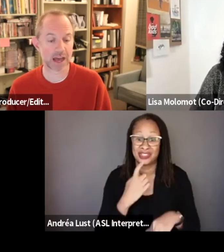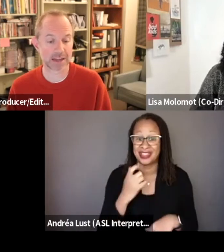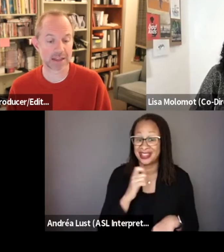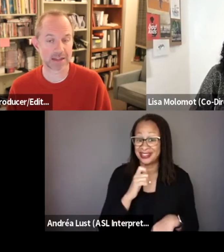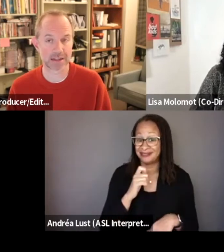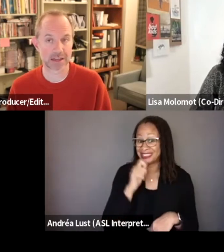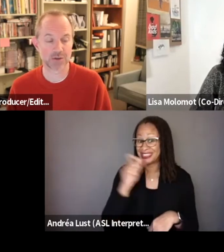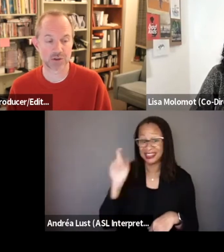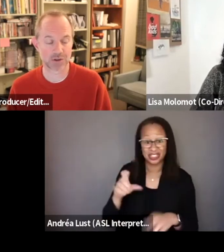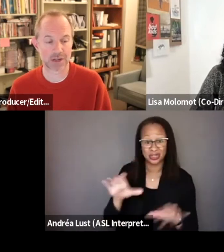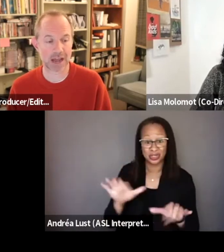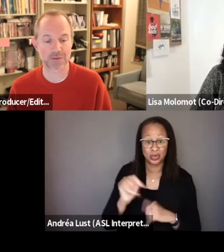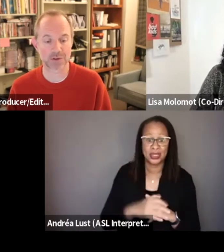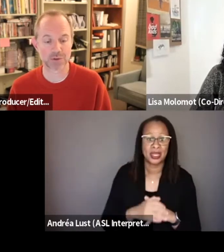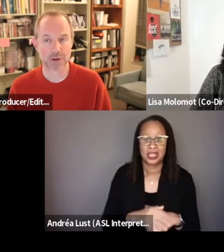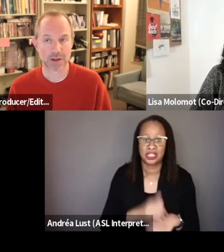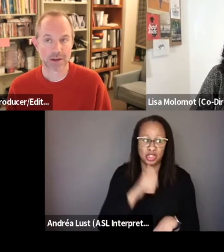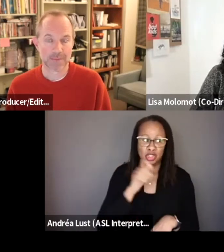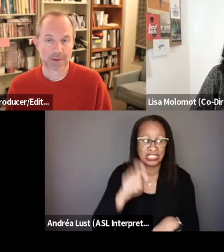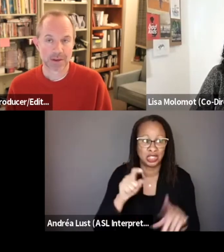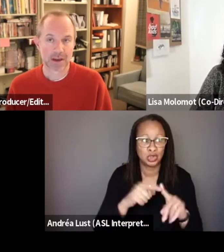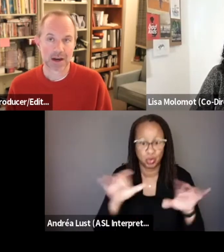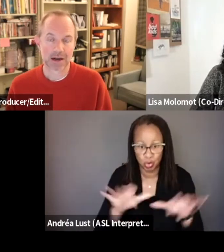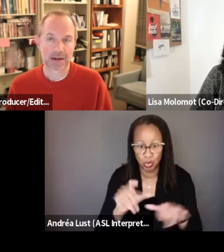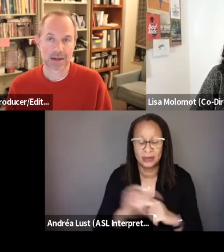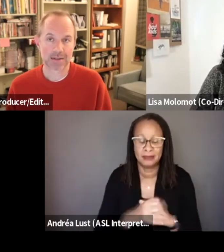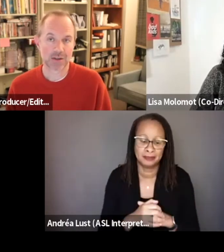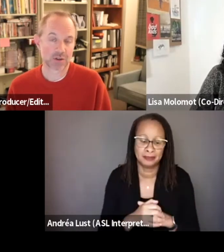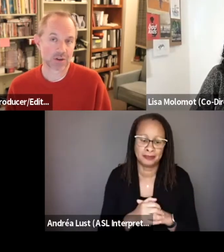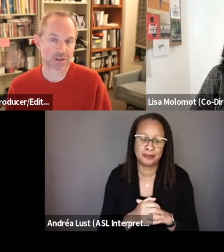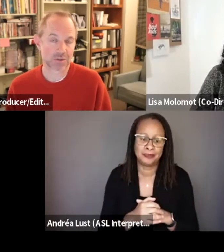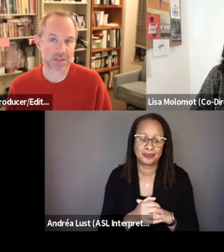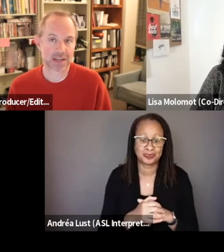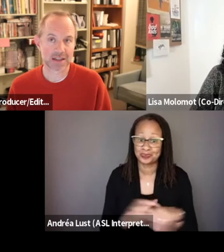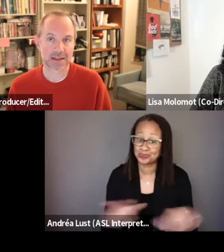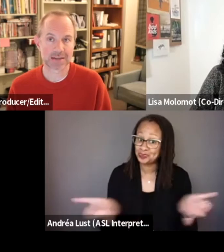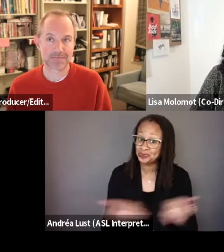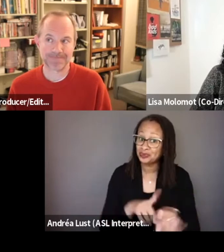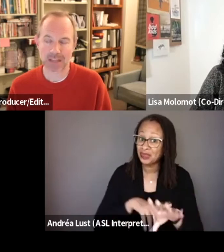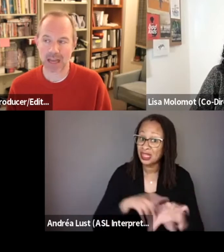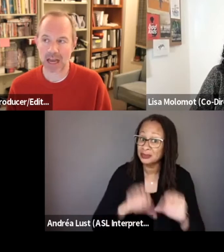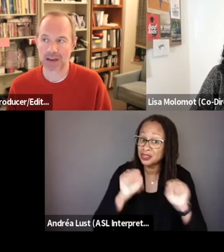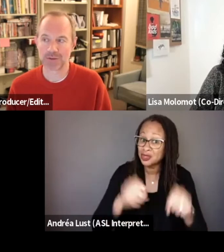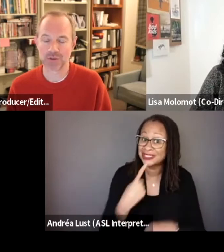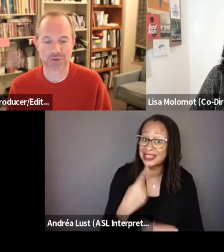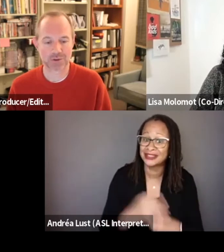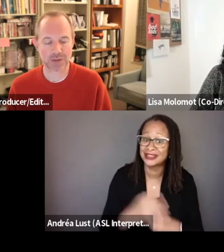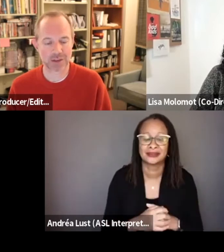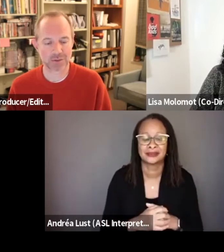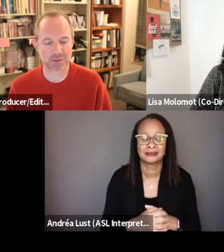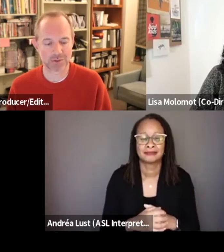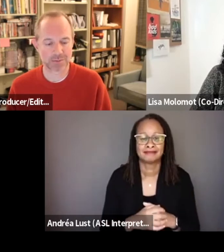and that you shouldn't have to. And then you can also say that if you don't do that,